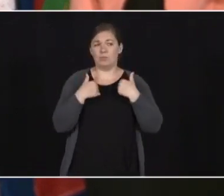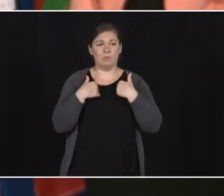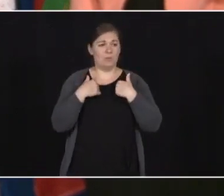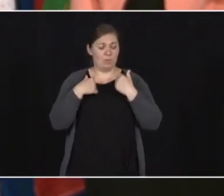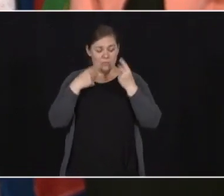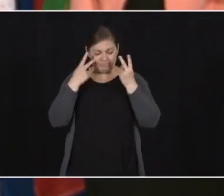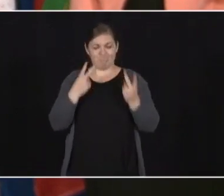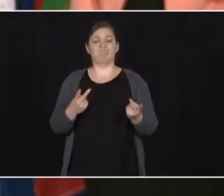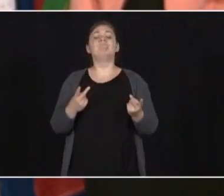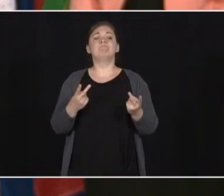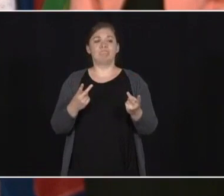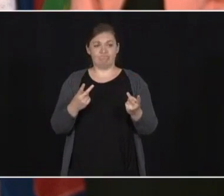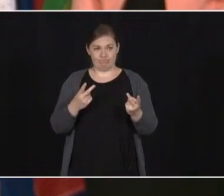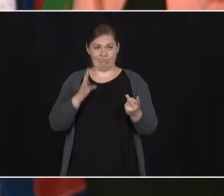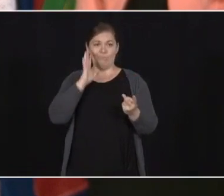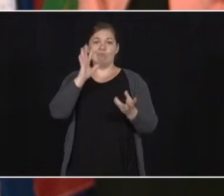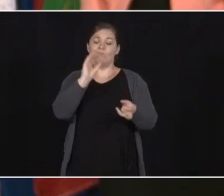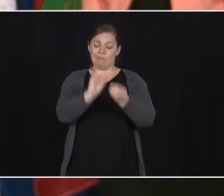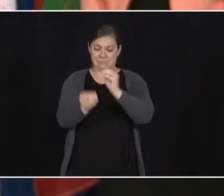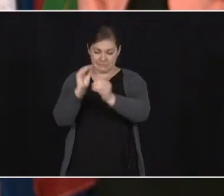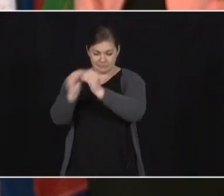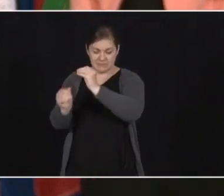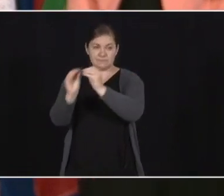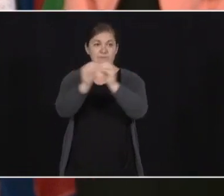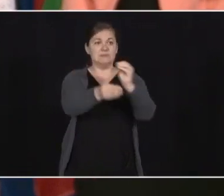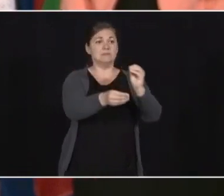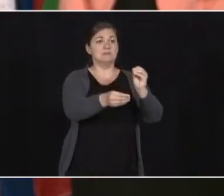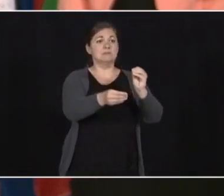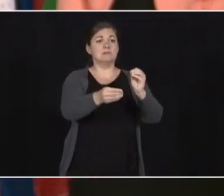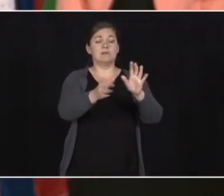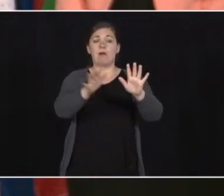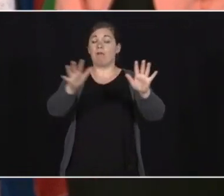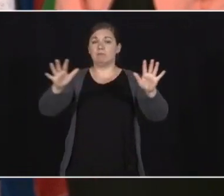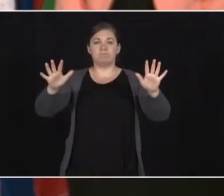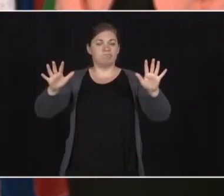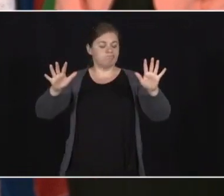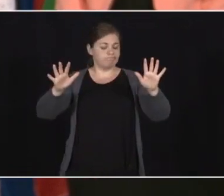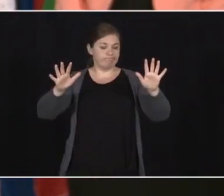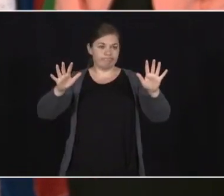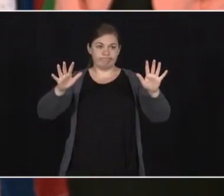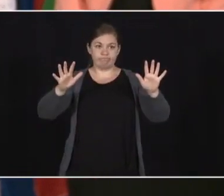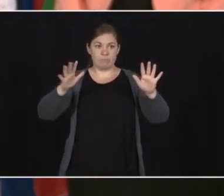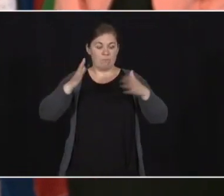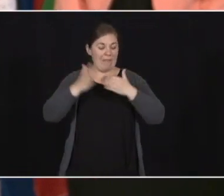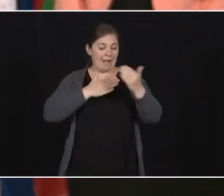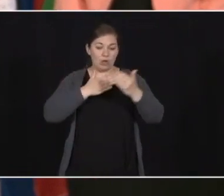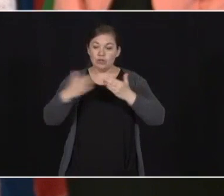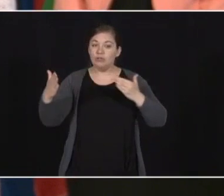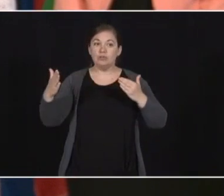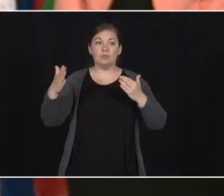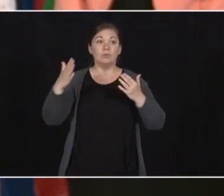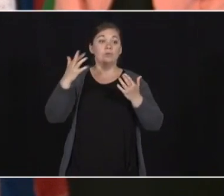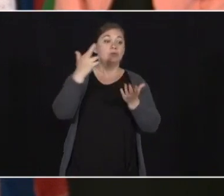do to fix it. We are going to fix it. We are leaving nothing on the table to have the